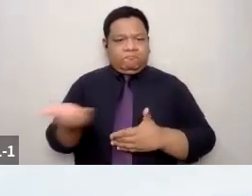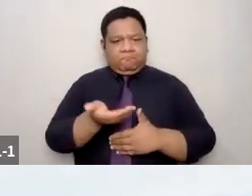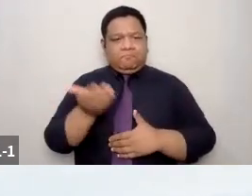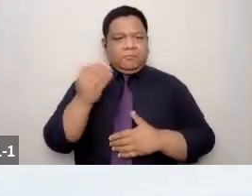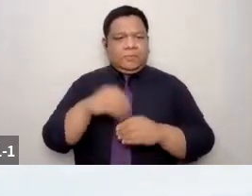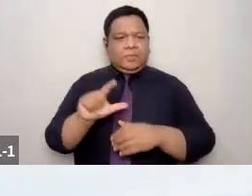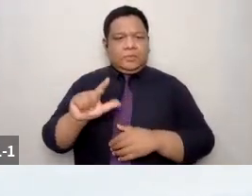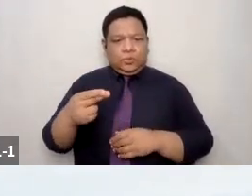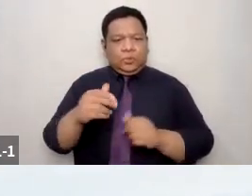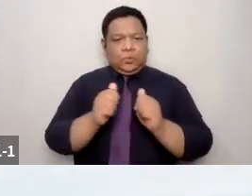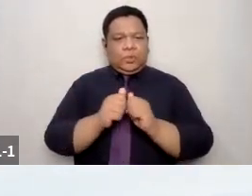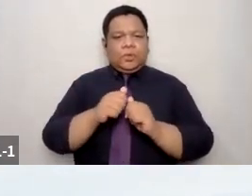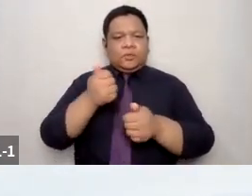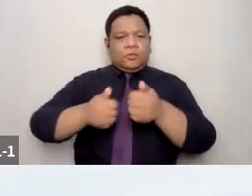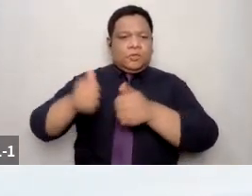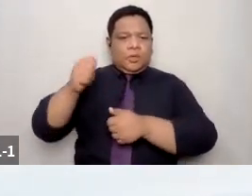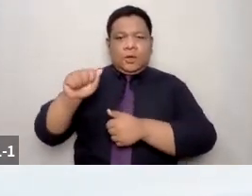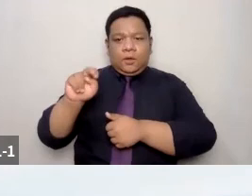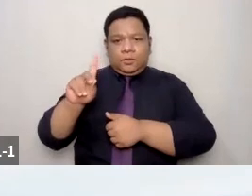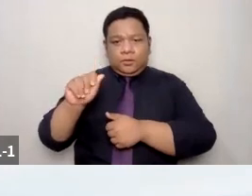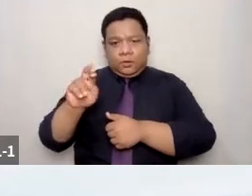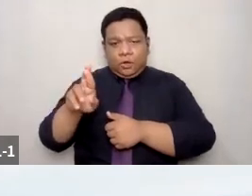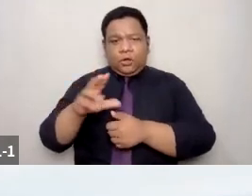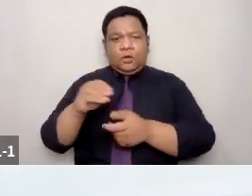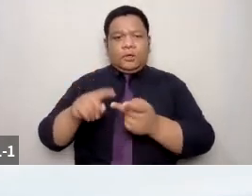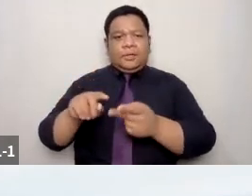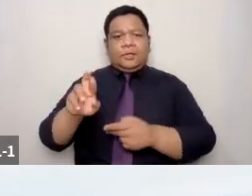Us in PIA, also made a website.